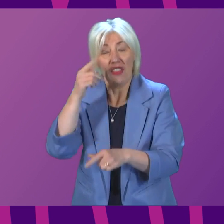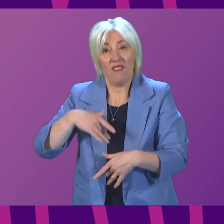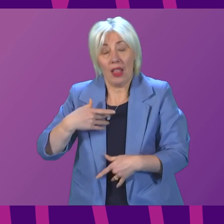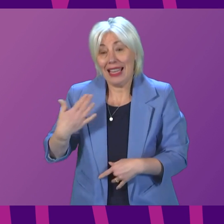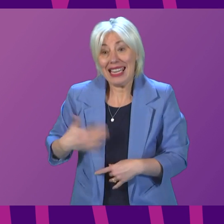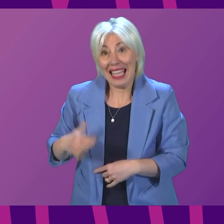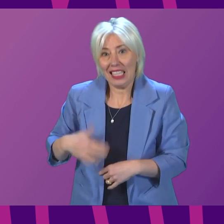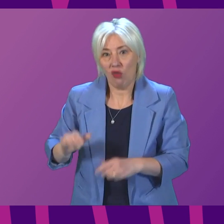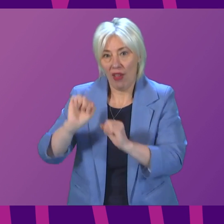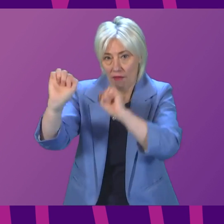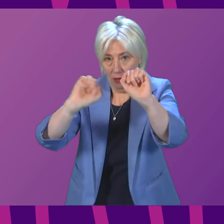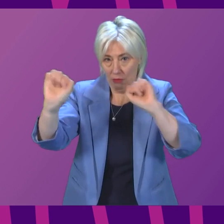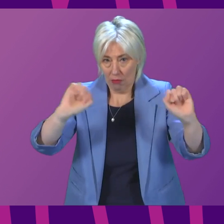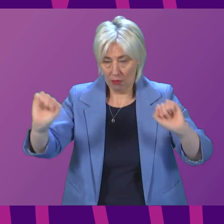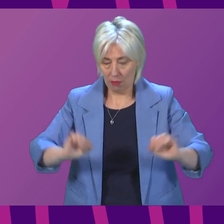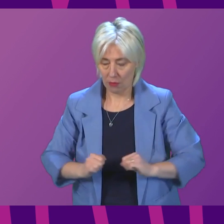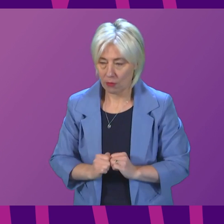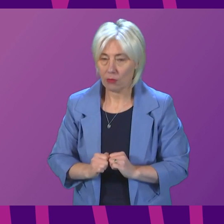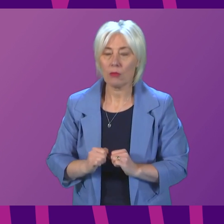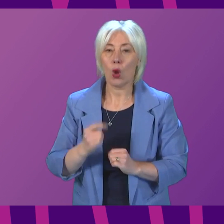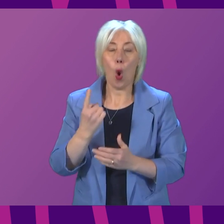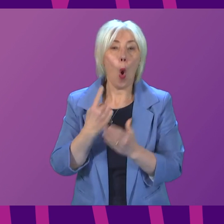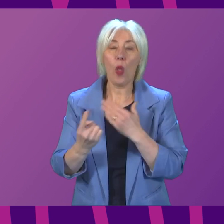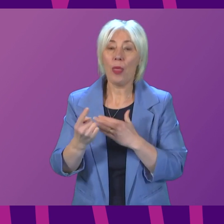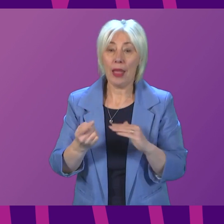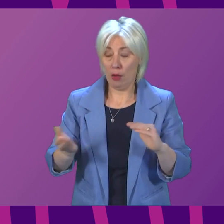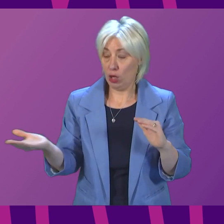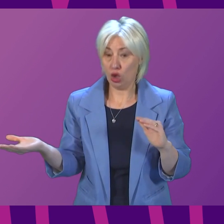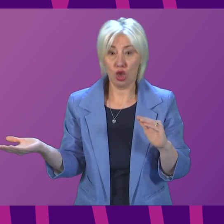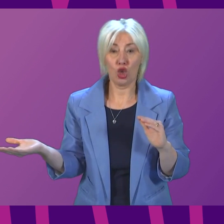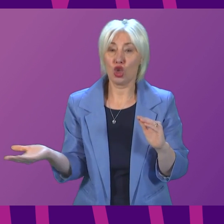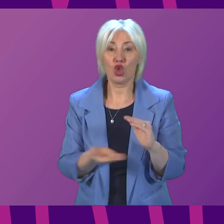The only thing that is being chopped off in this session of First Minister questions—it